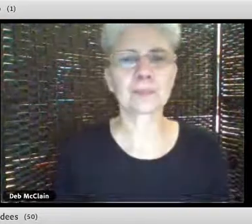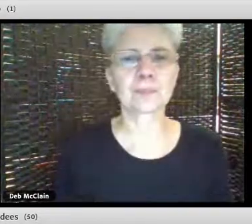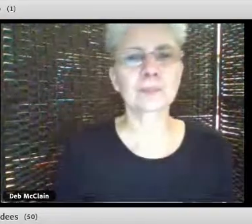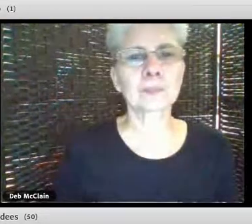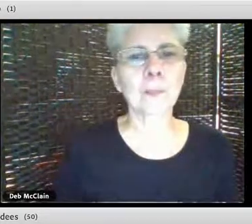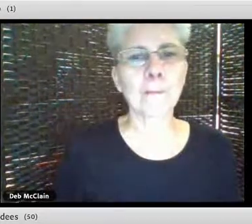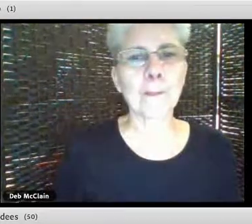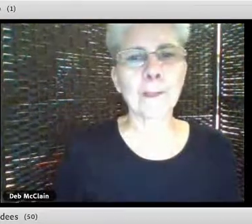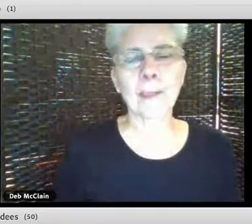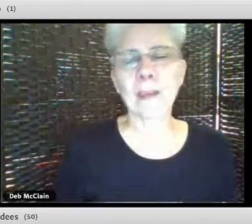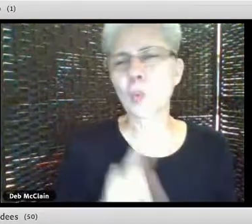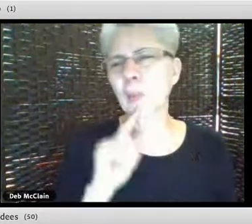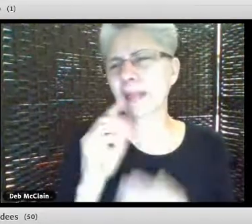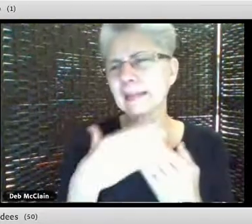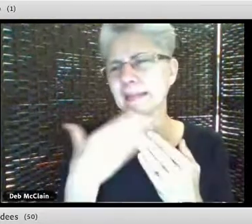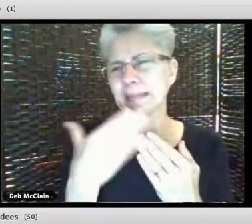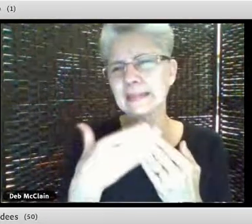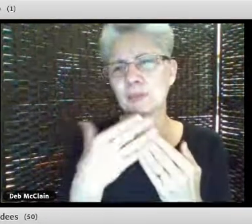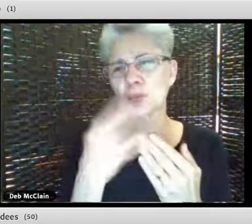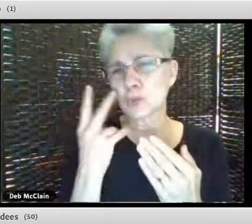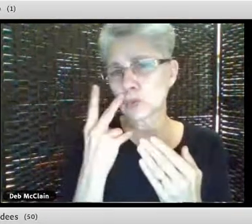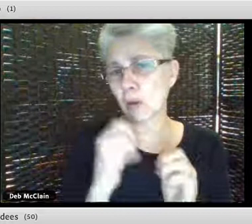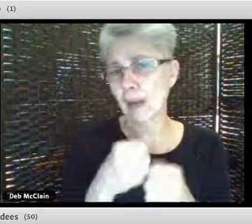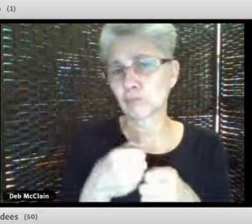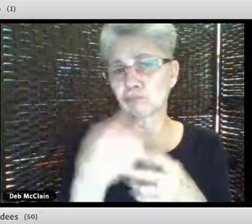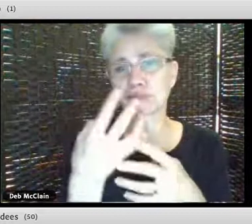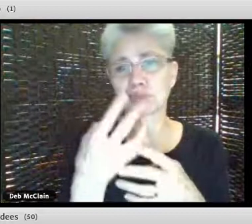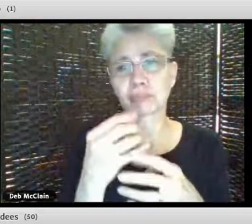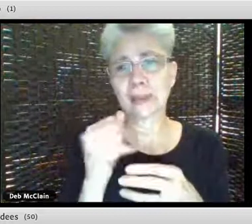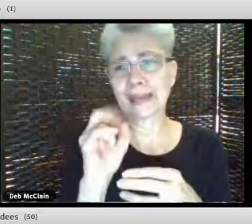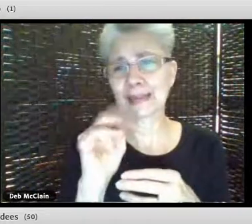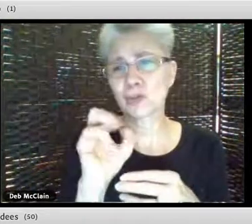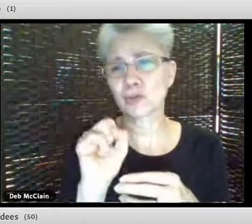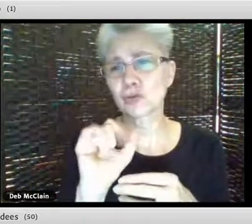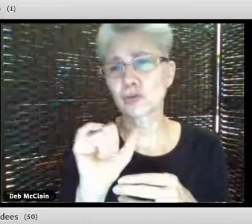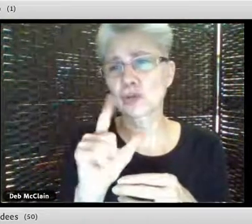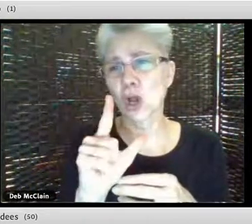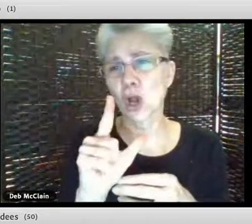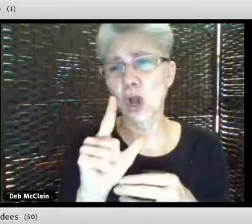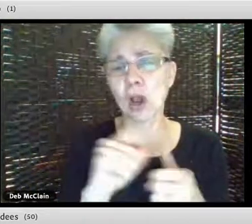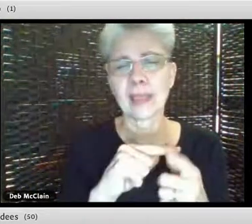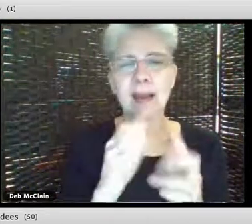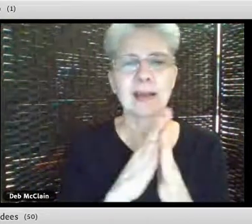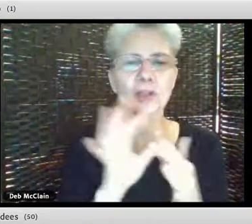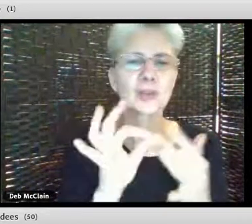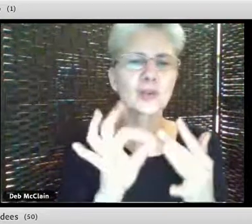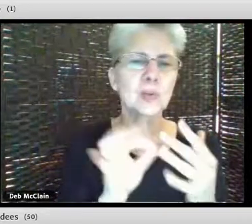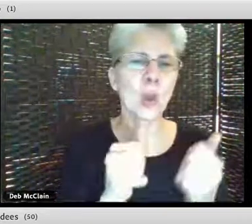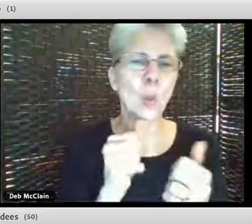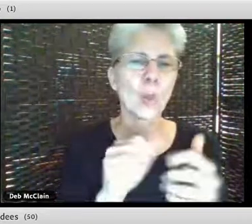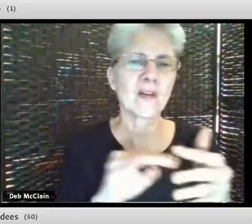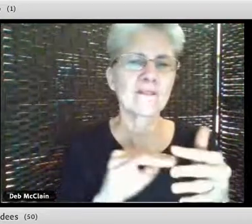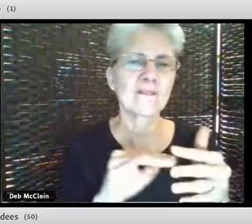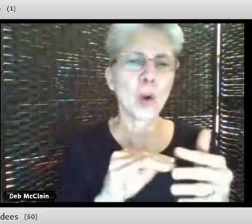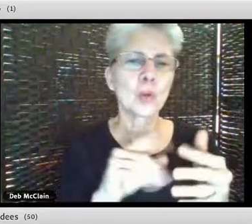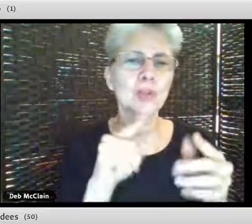So we may walk away from this, but it's supereasy. I mean, you saw how easy it was to install the software,